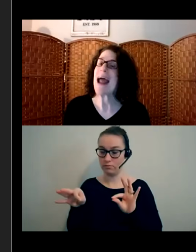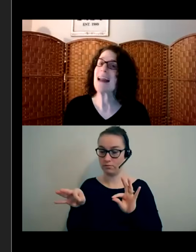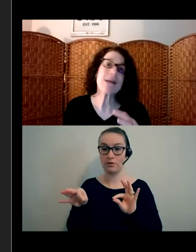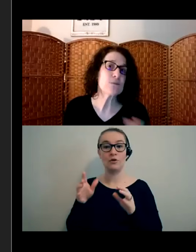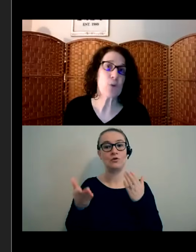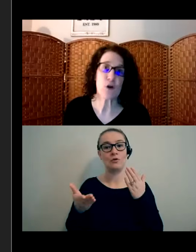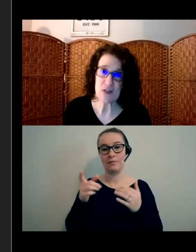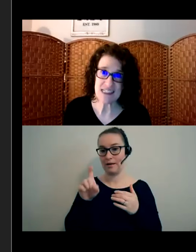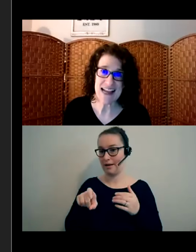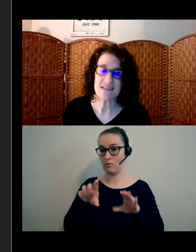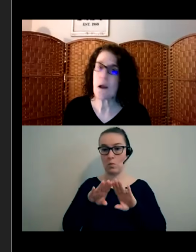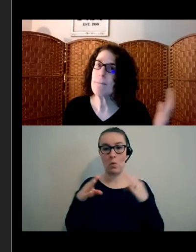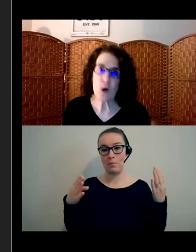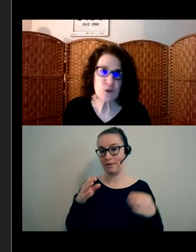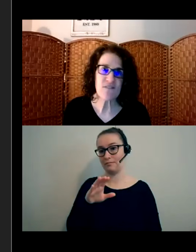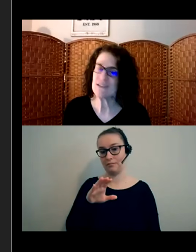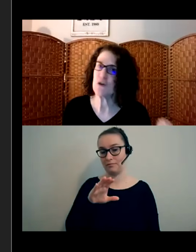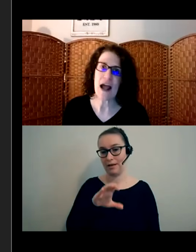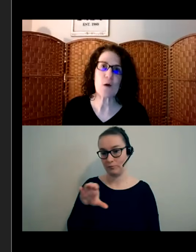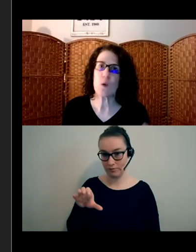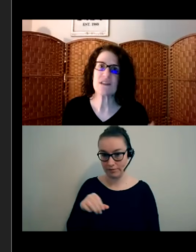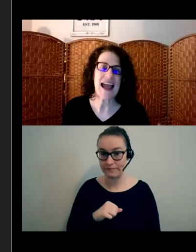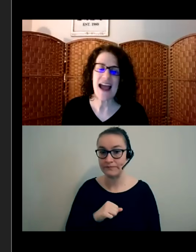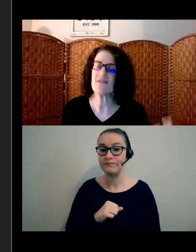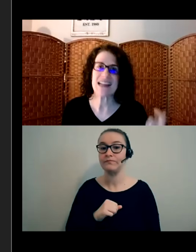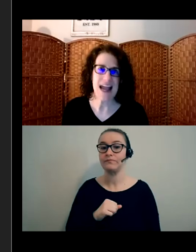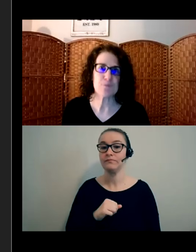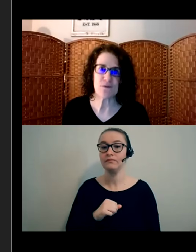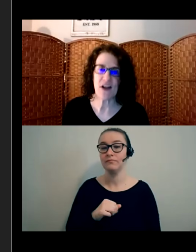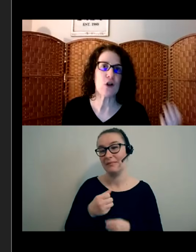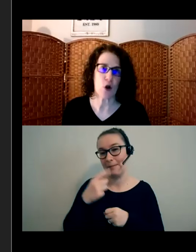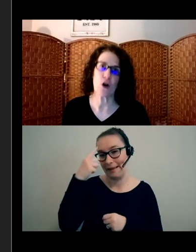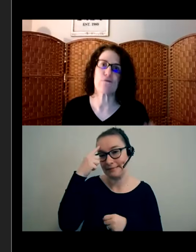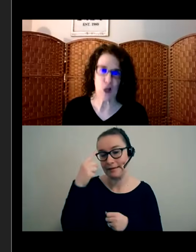And it makes perfect sense -- most of us are not going to have a caption file on our phone.